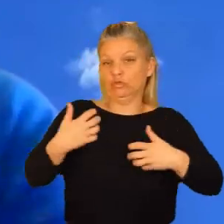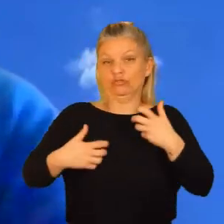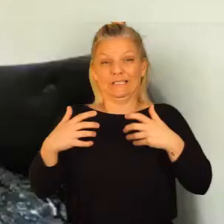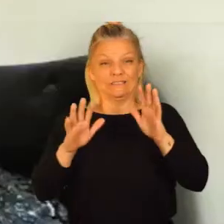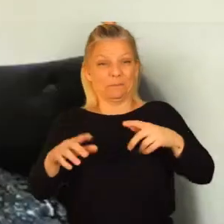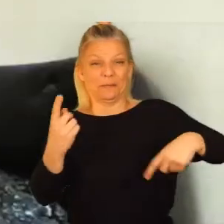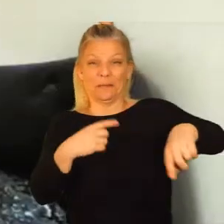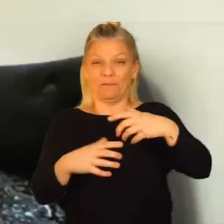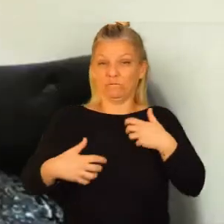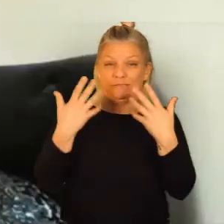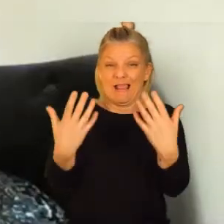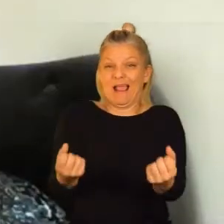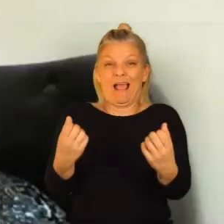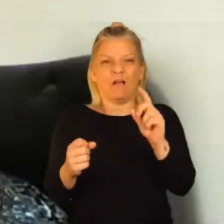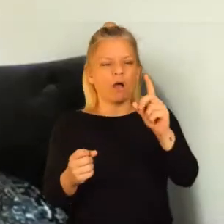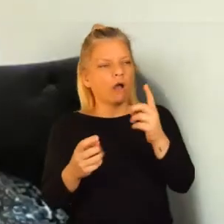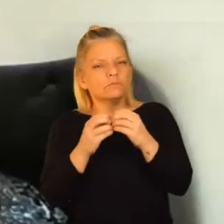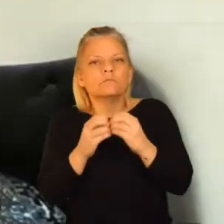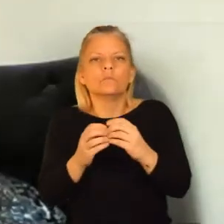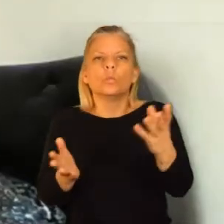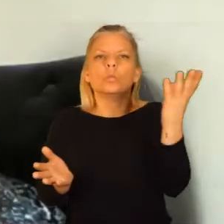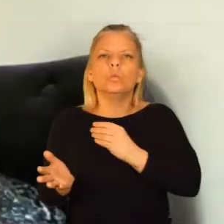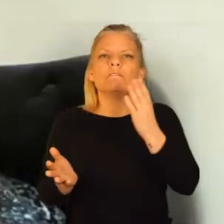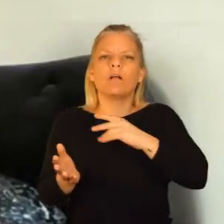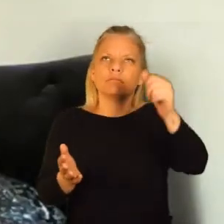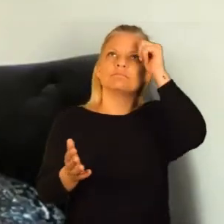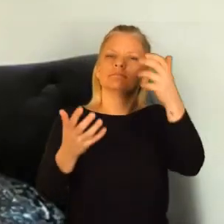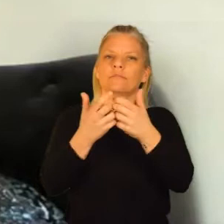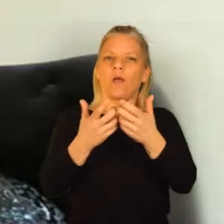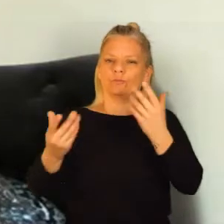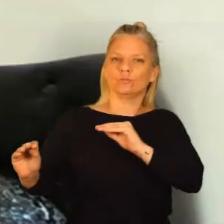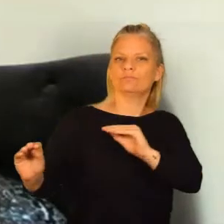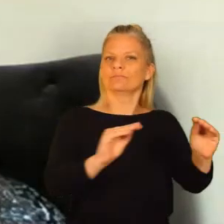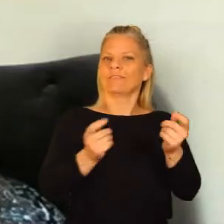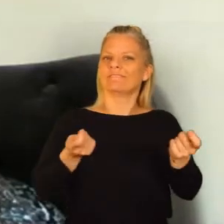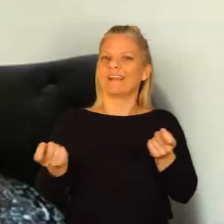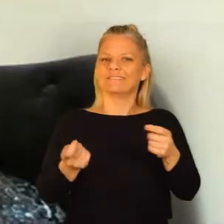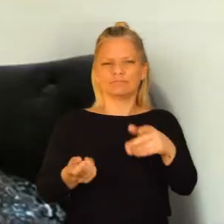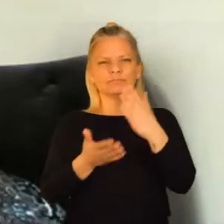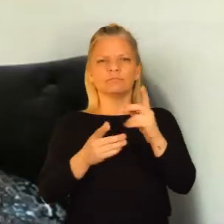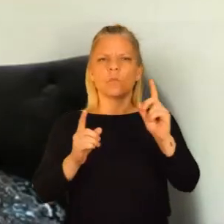I think , but I still think it's the most helpful way of teaching facilitation because